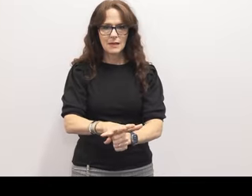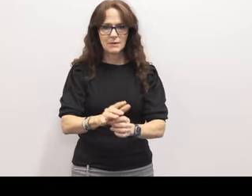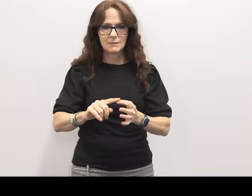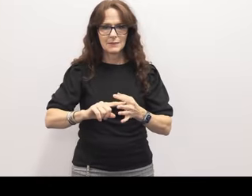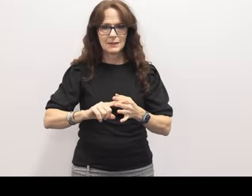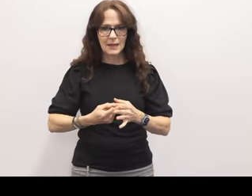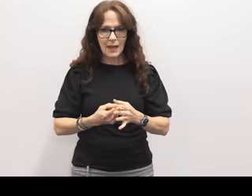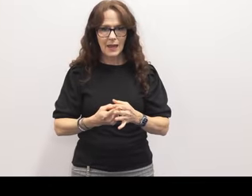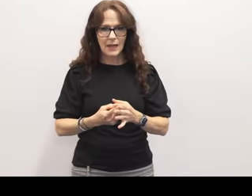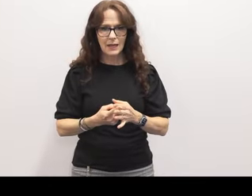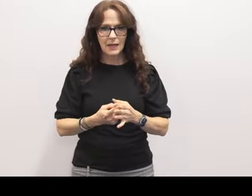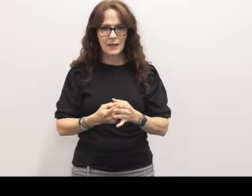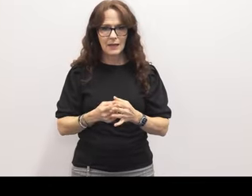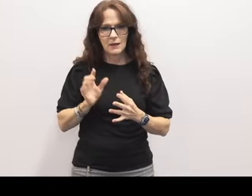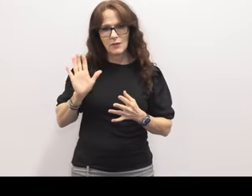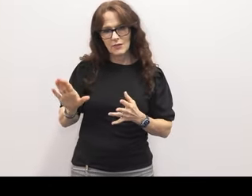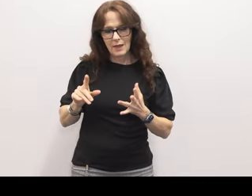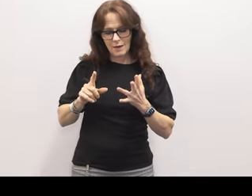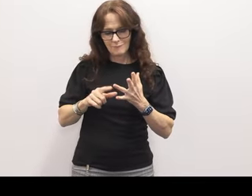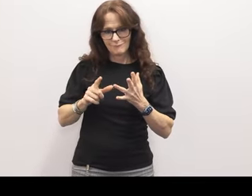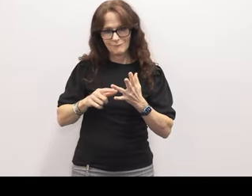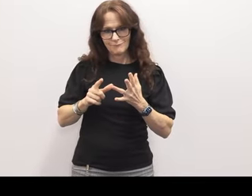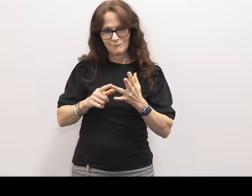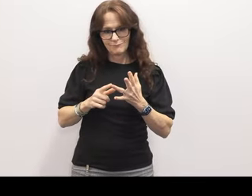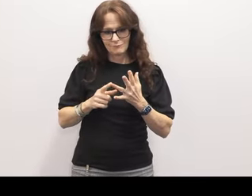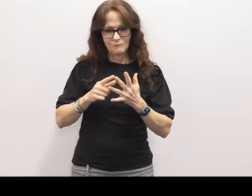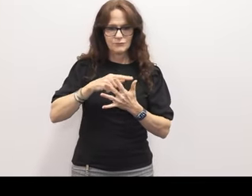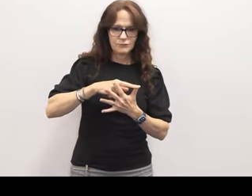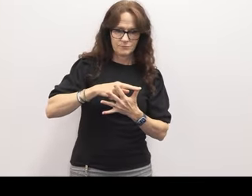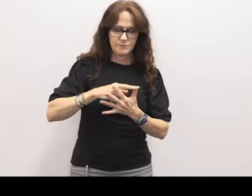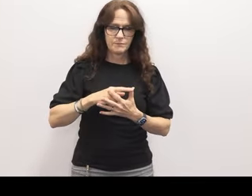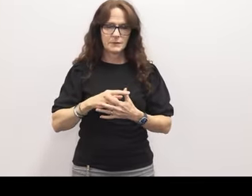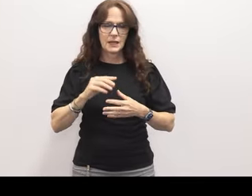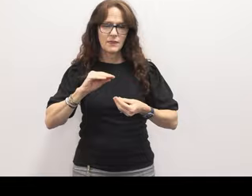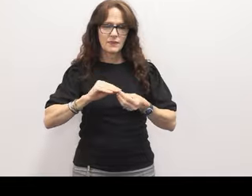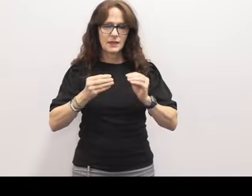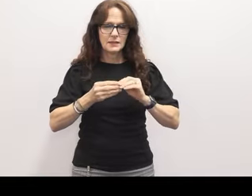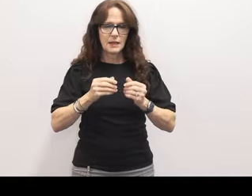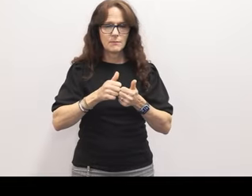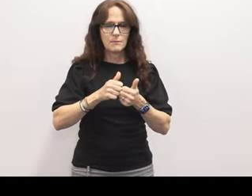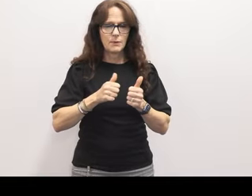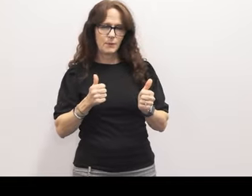And so data has slightly declined, but it is comparable to other districts.